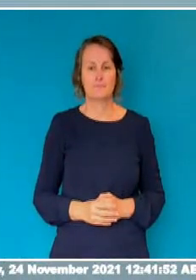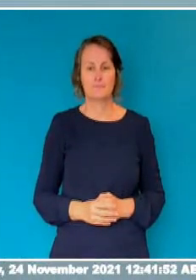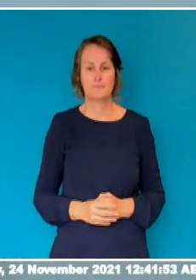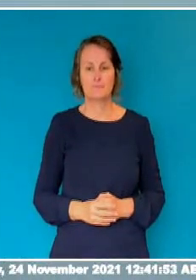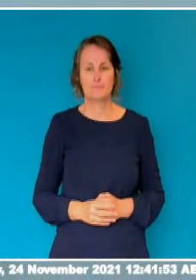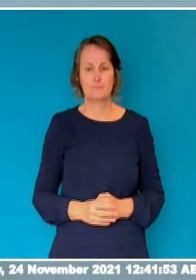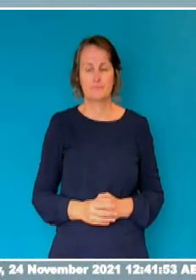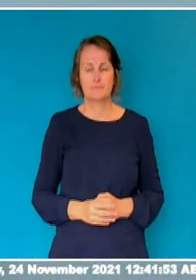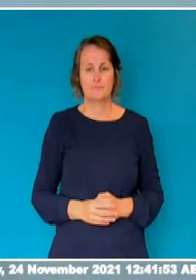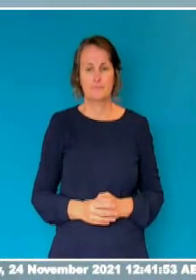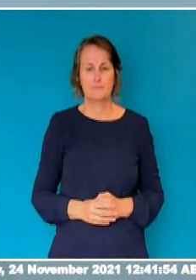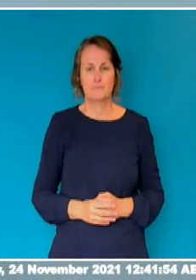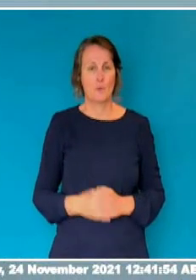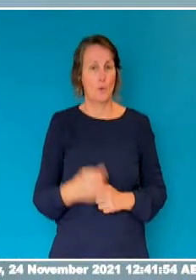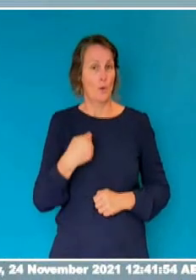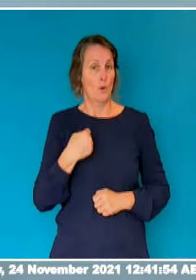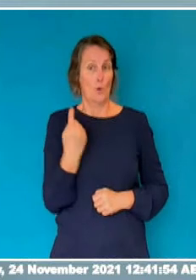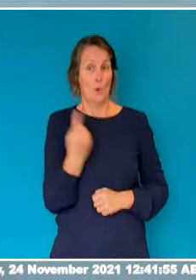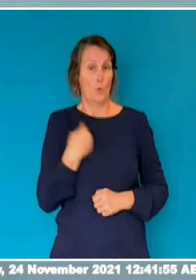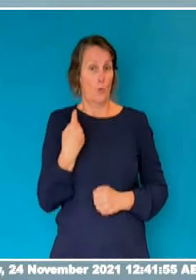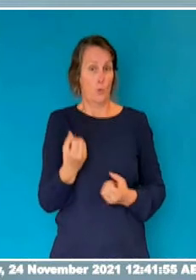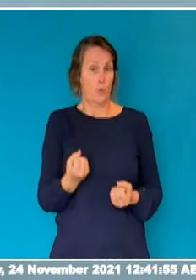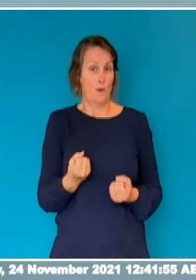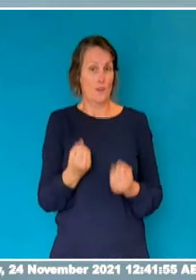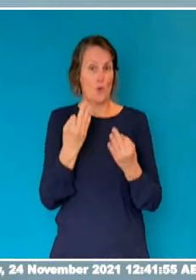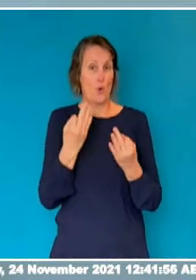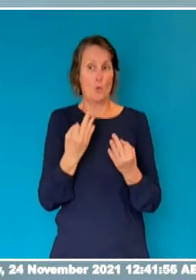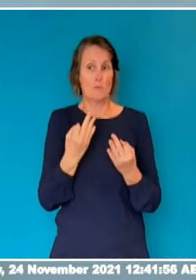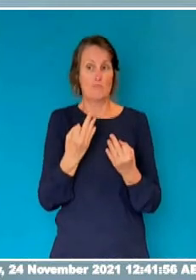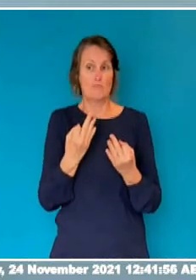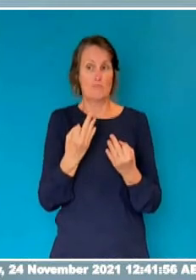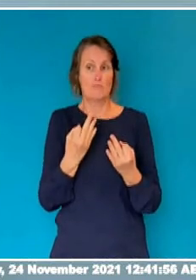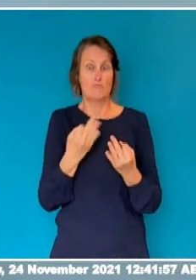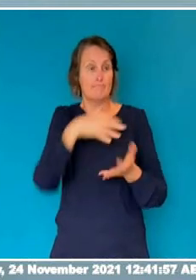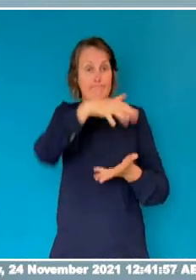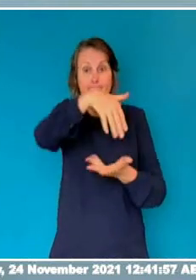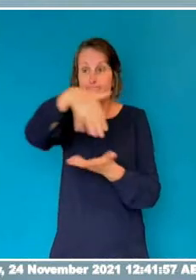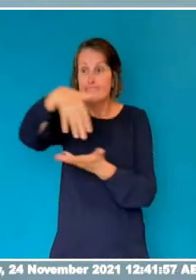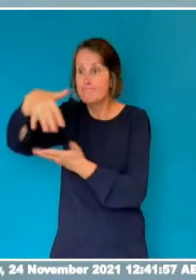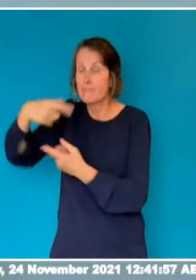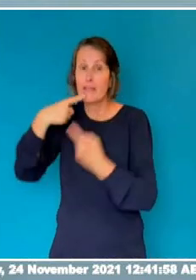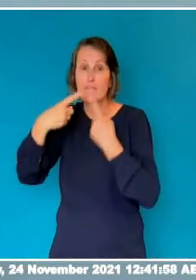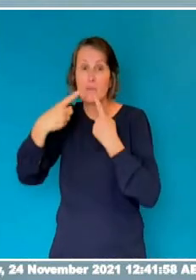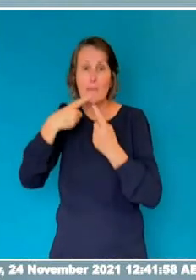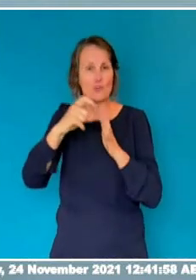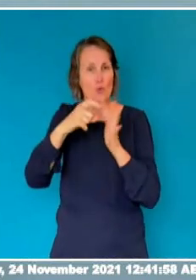We don't collect this information centrally, and that is a gap from my perspective.